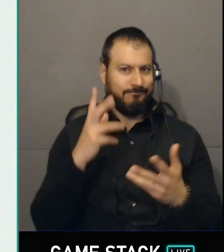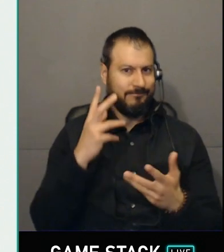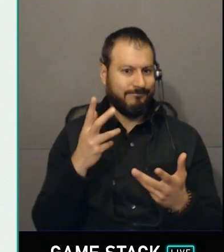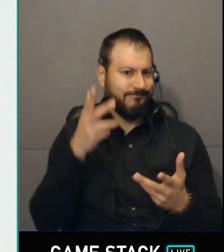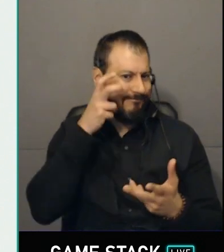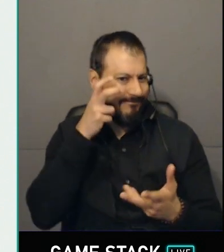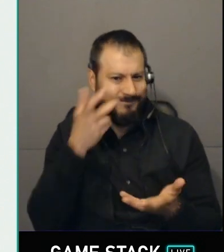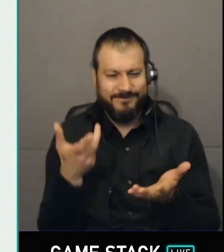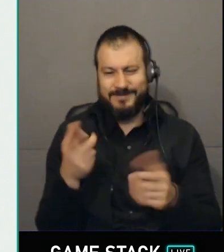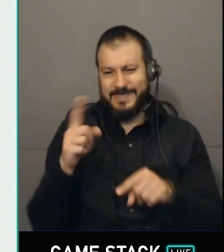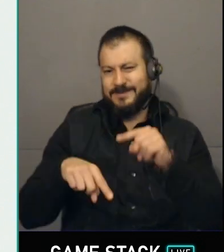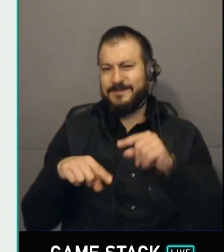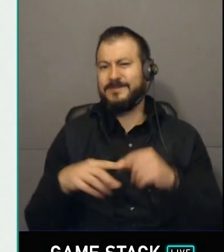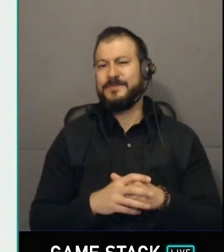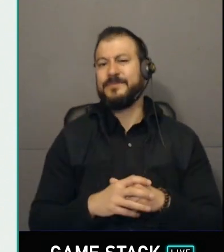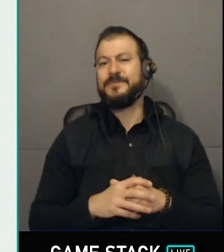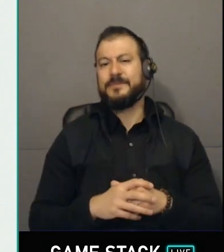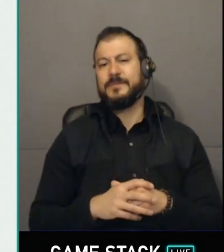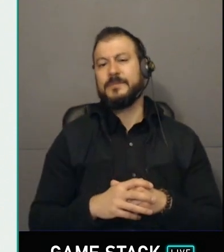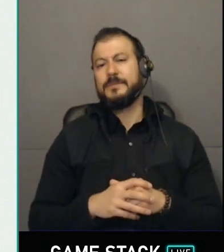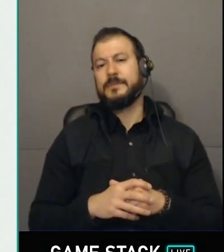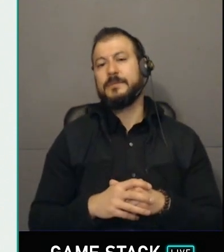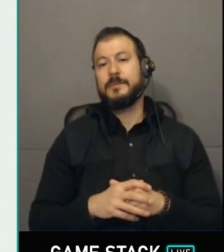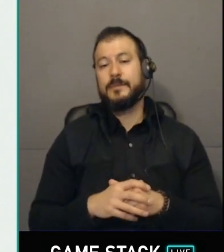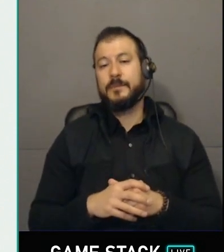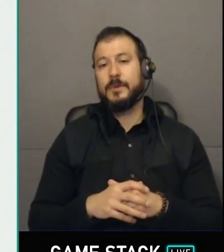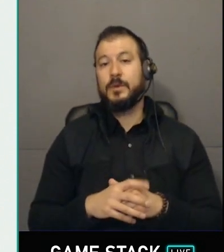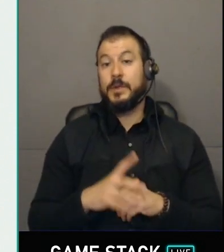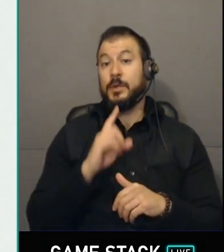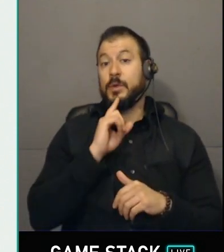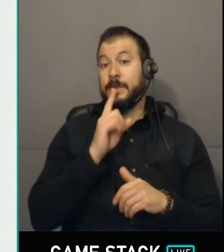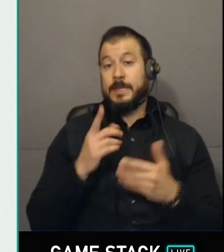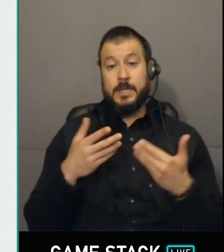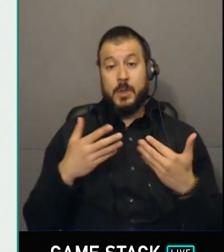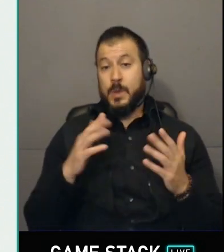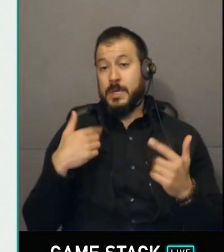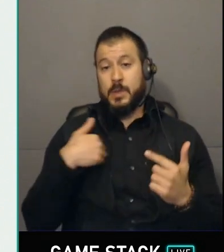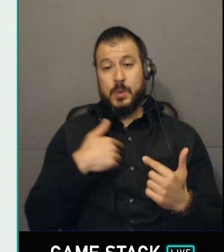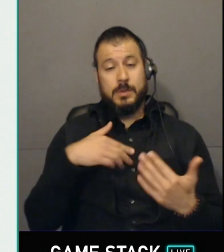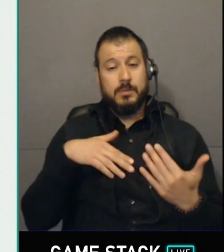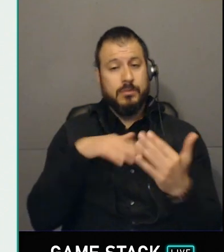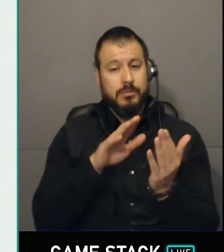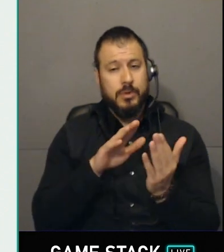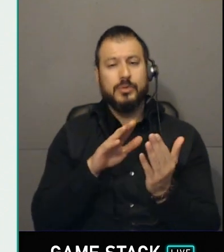So really, the way that we approach this is through visualizing audio,